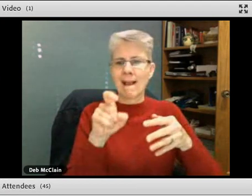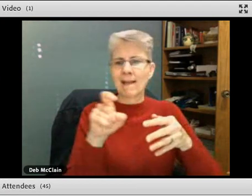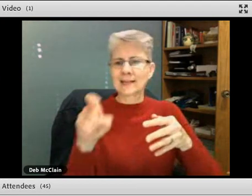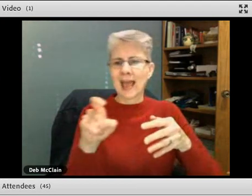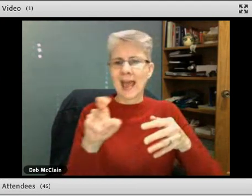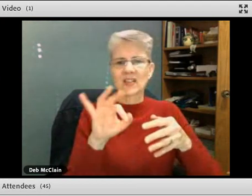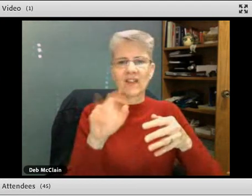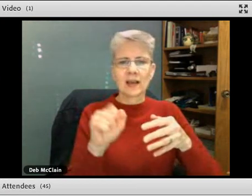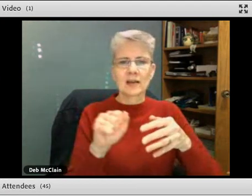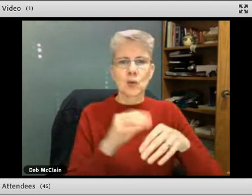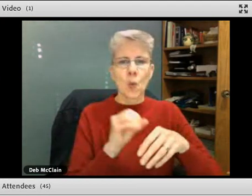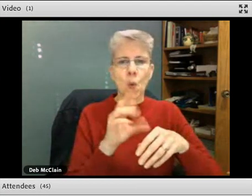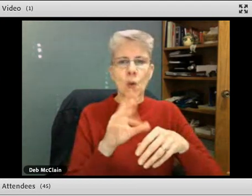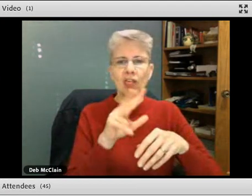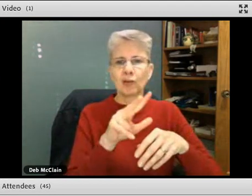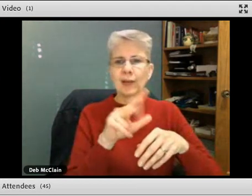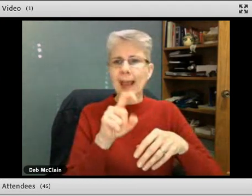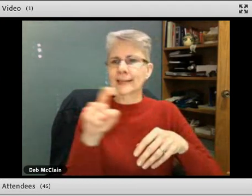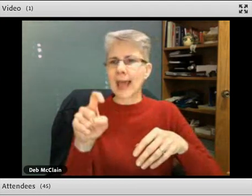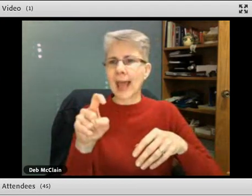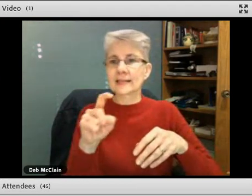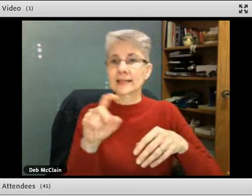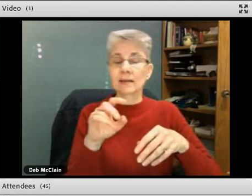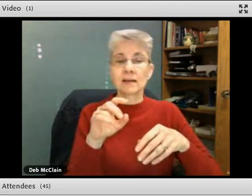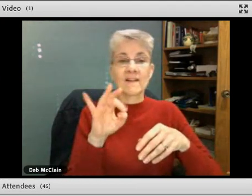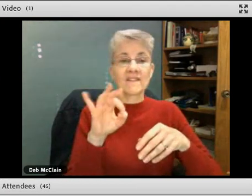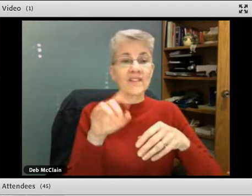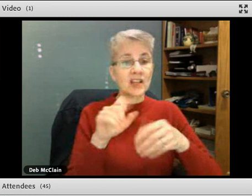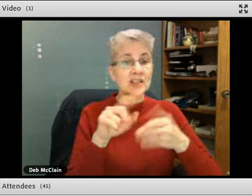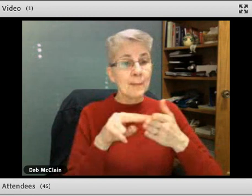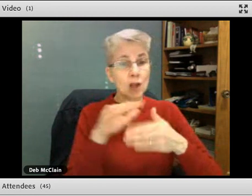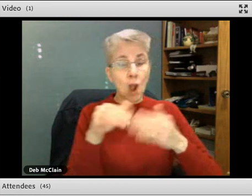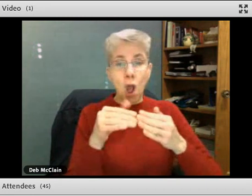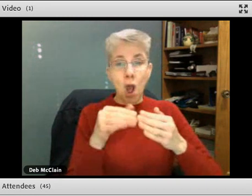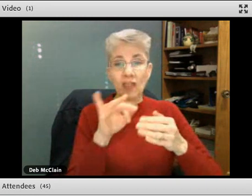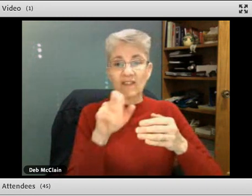What they mean is all of the fields that start with that particular number.